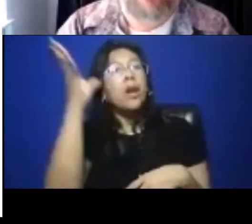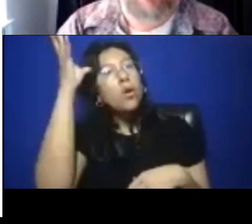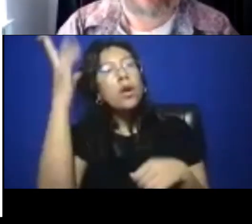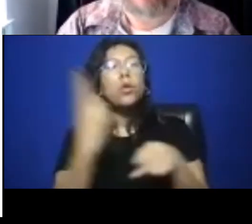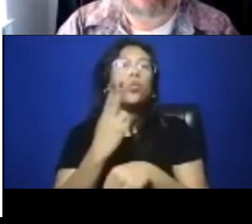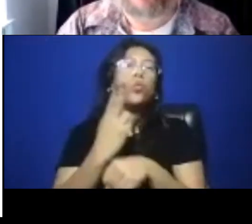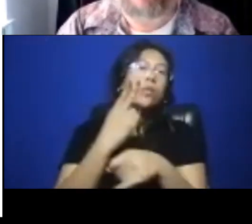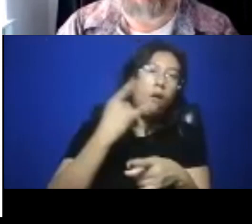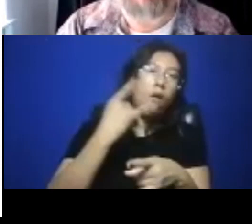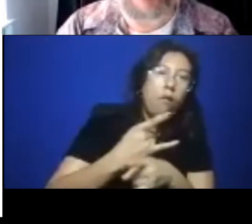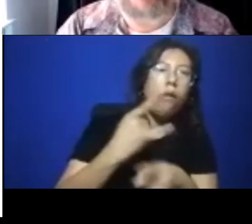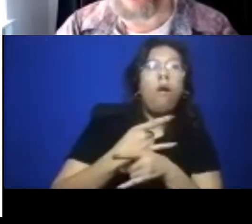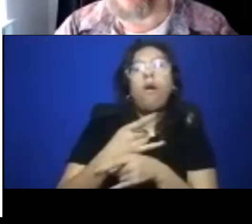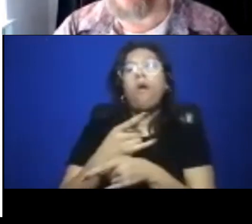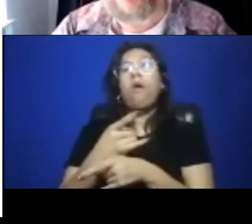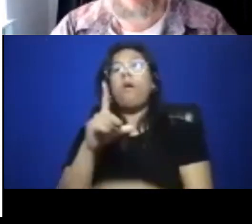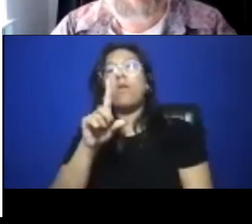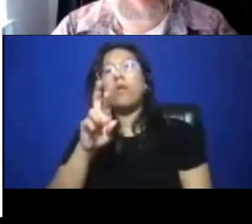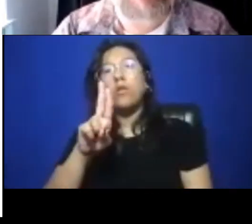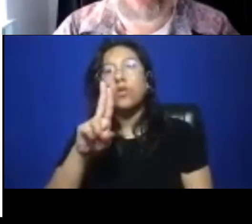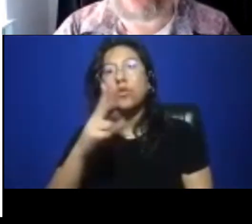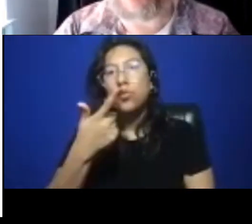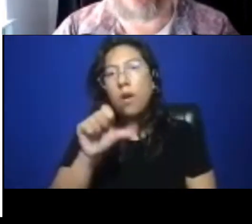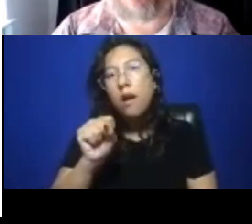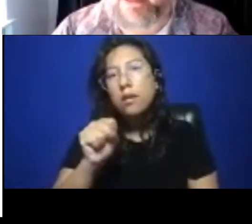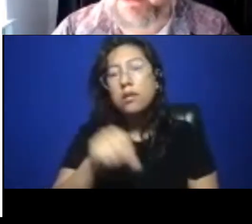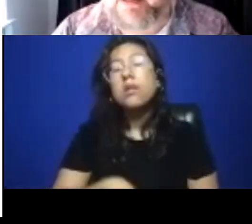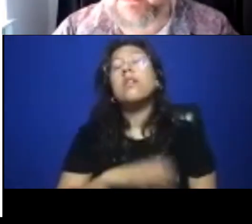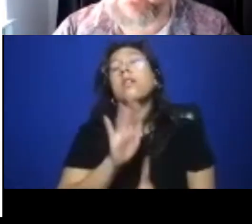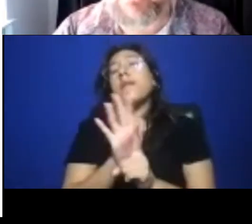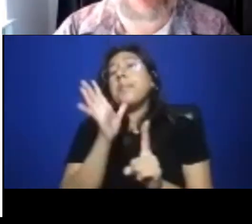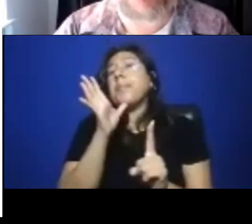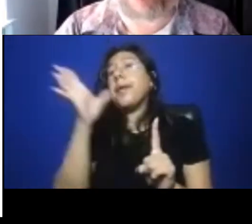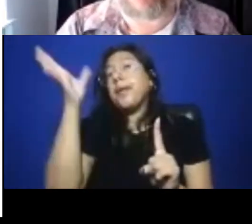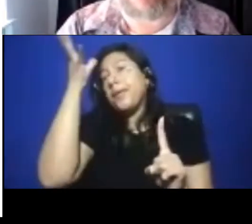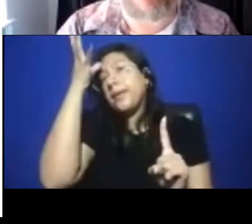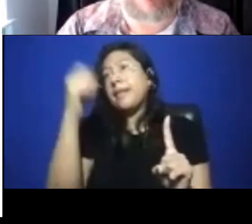or their parent was not present because they were in jail